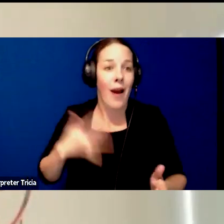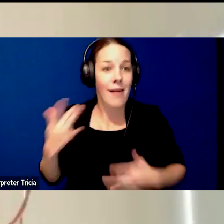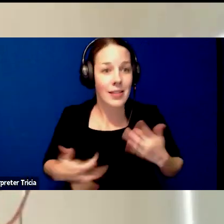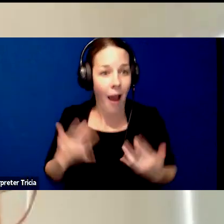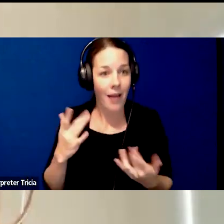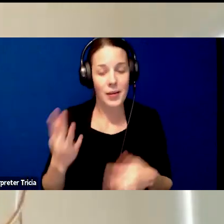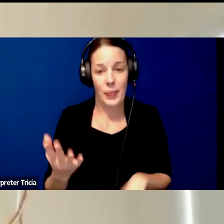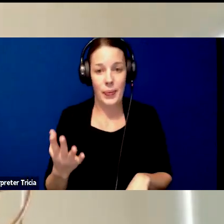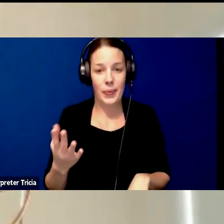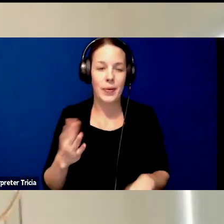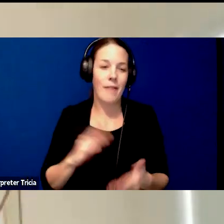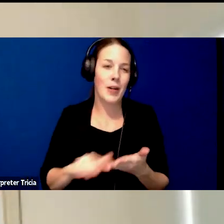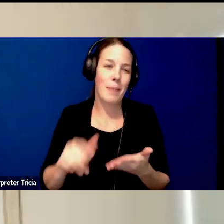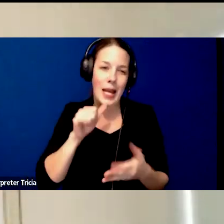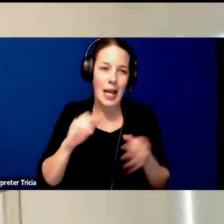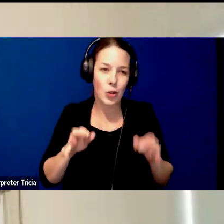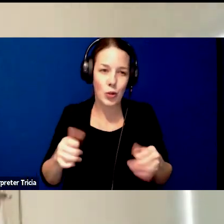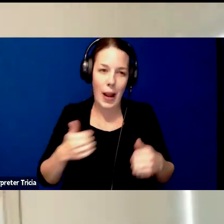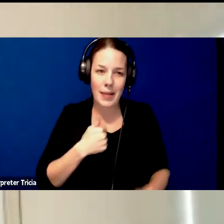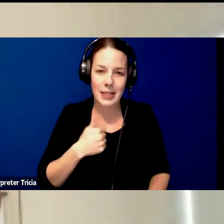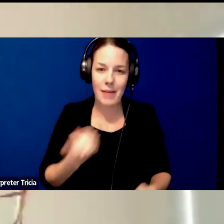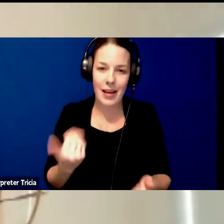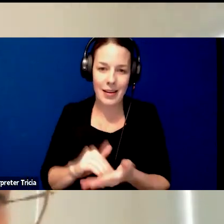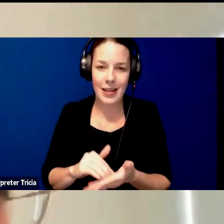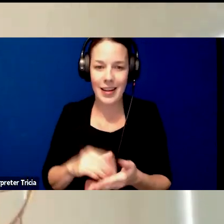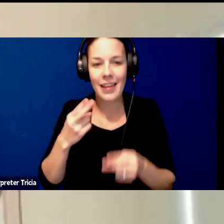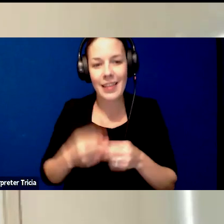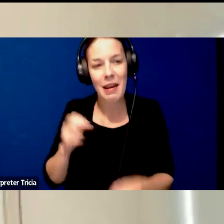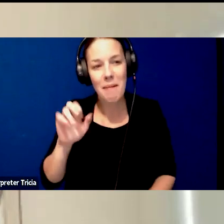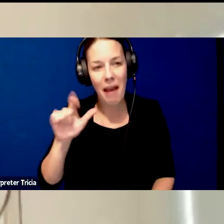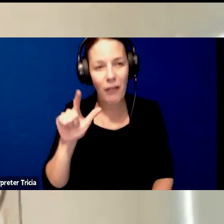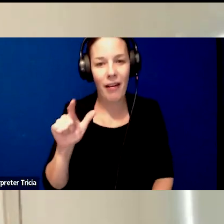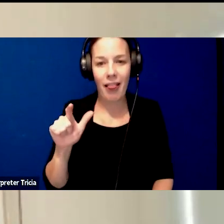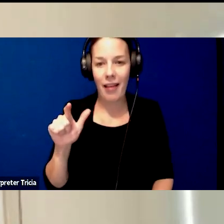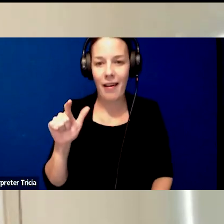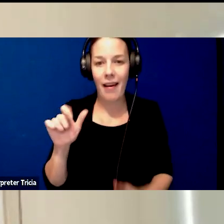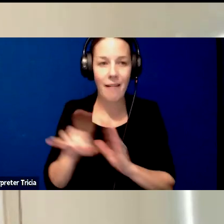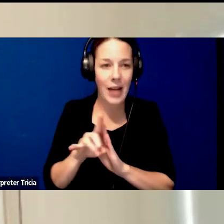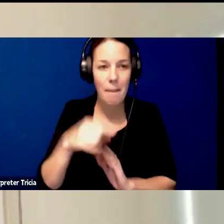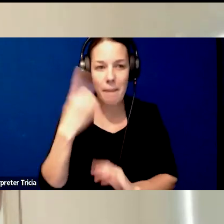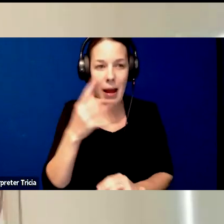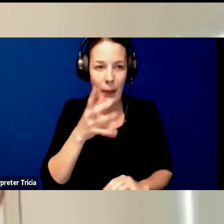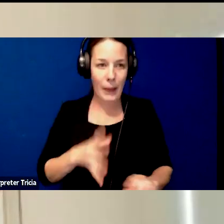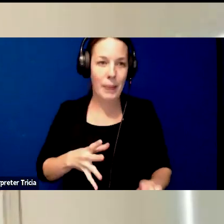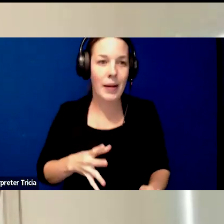And forgive me, I didn't describe myself. So again, name is Ariel. Identify as a black woman. Lights skin.